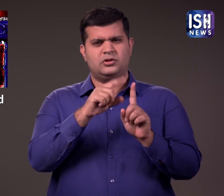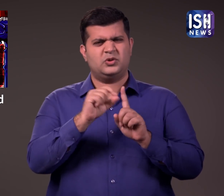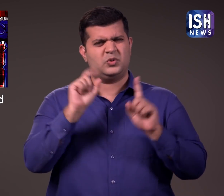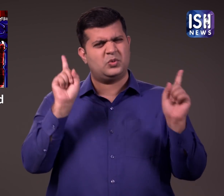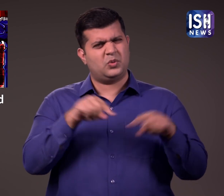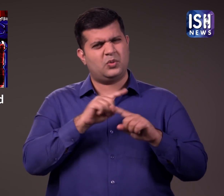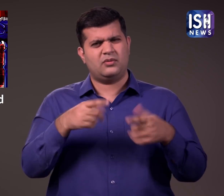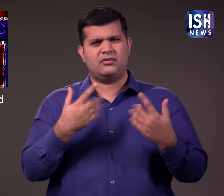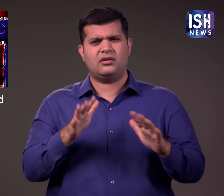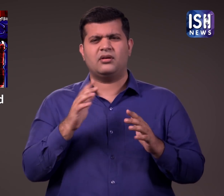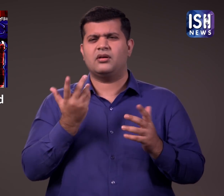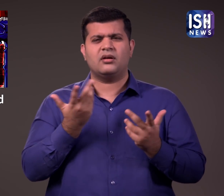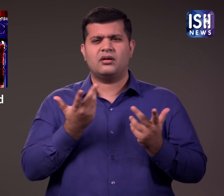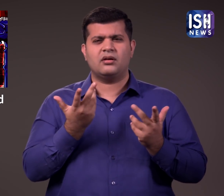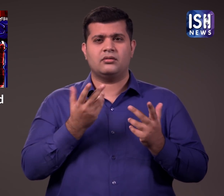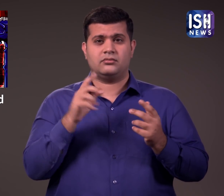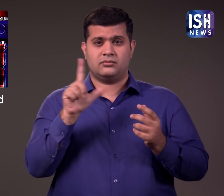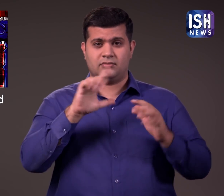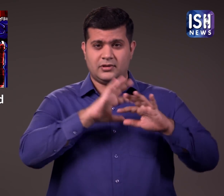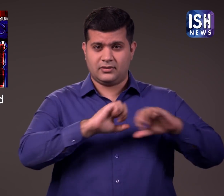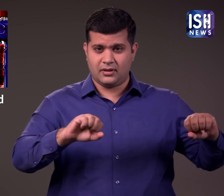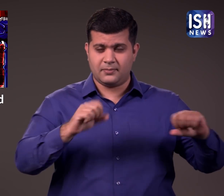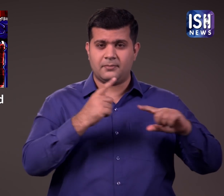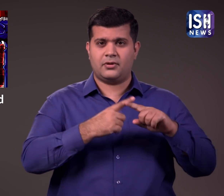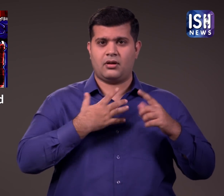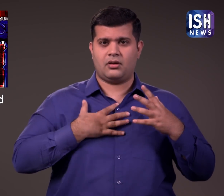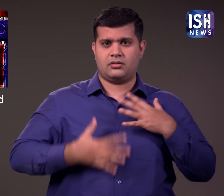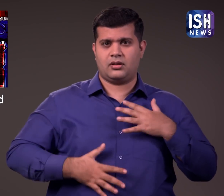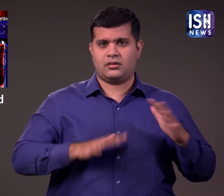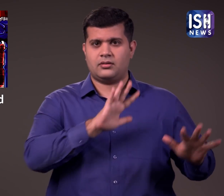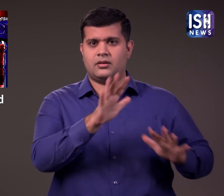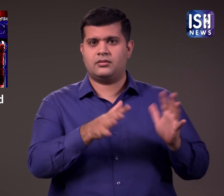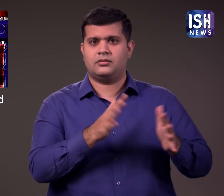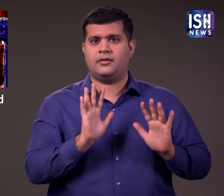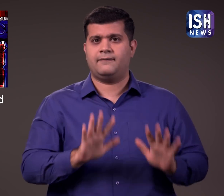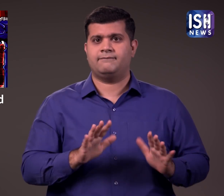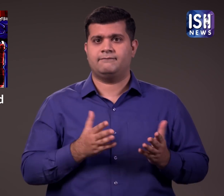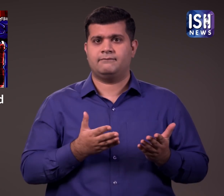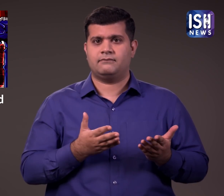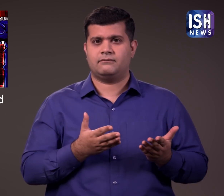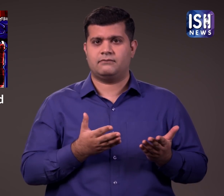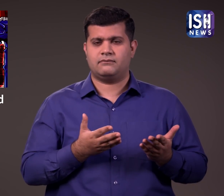had raped and mollested the girl.